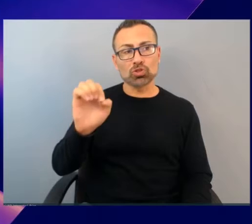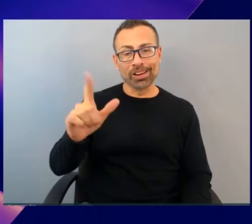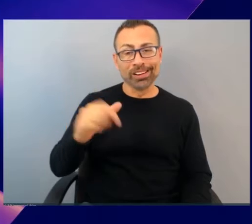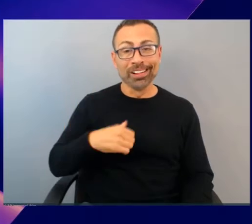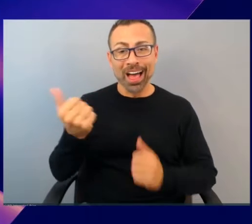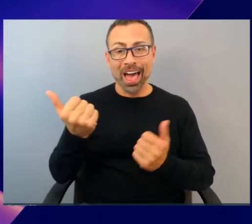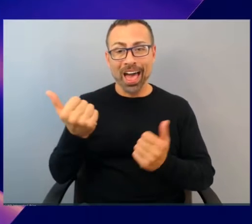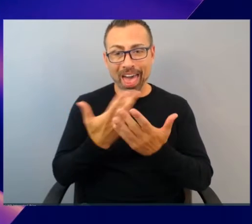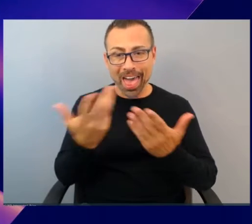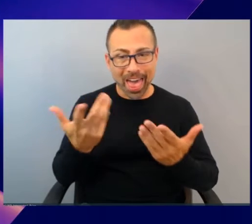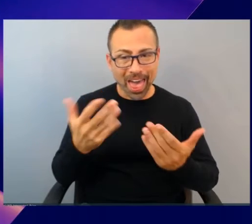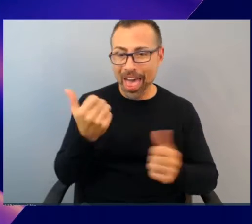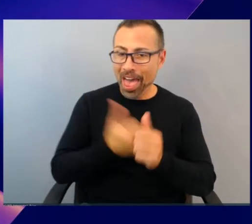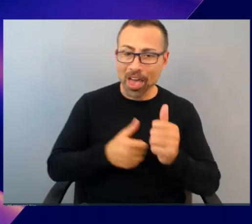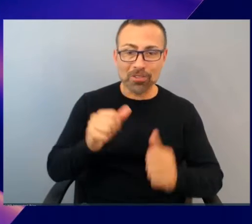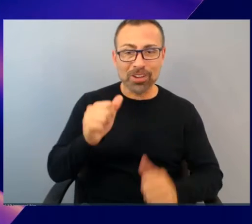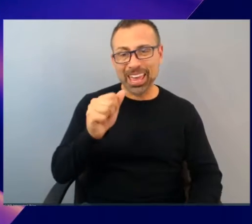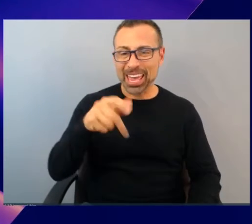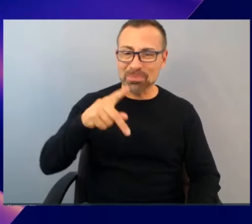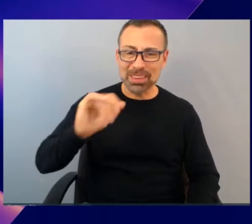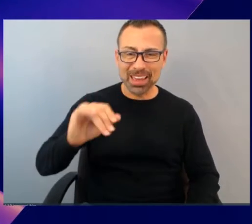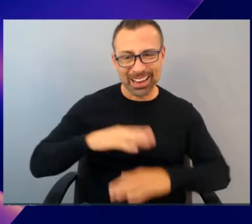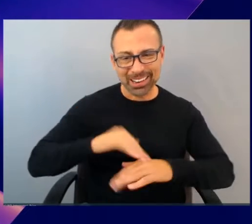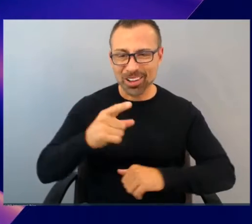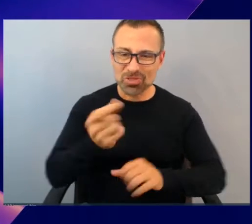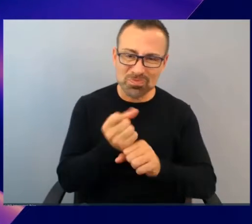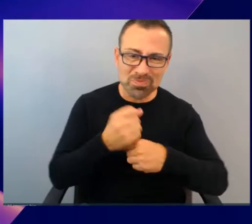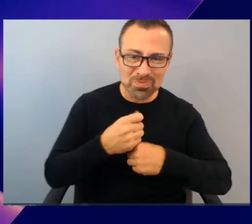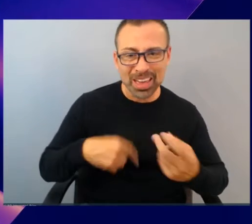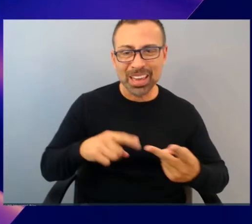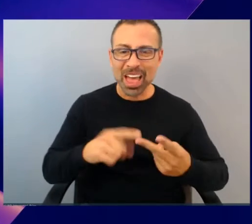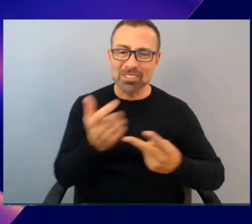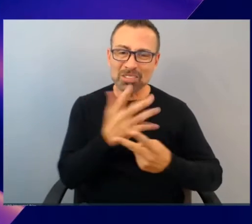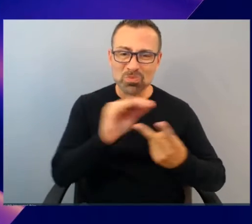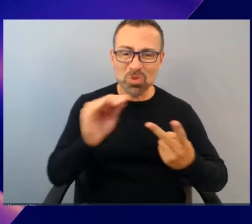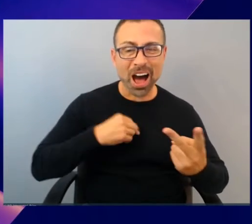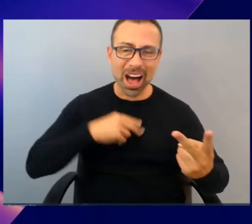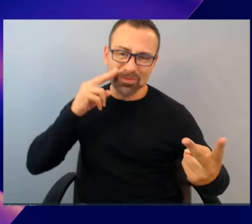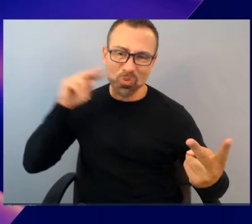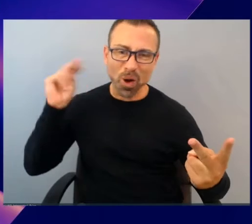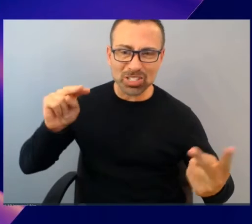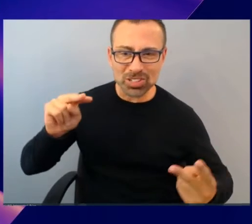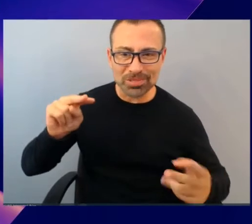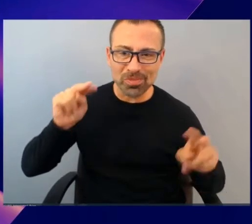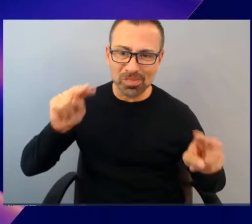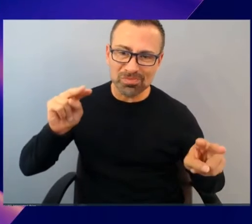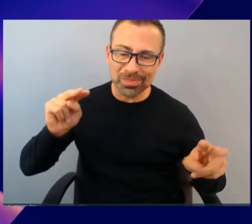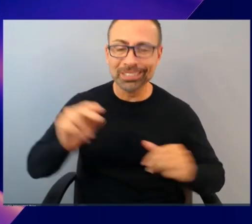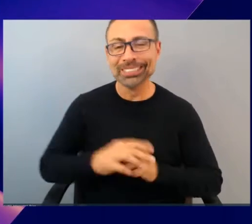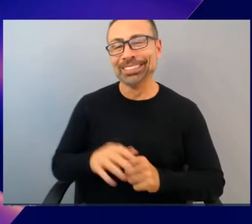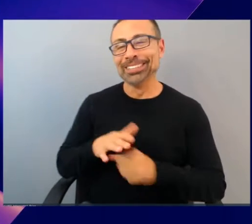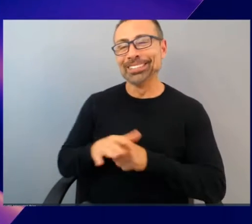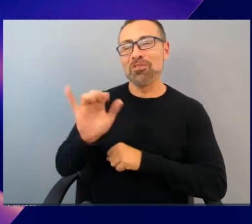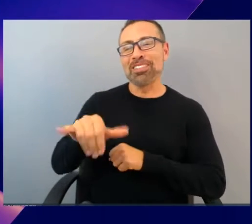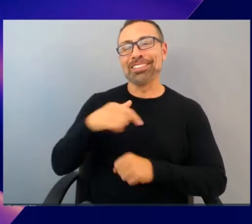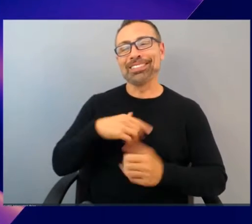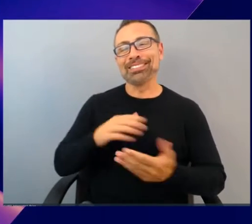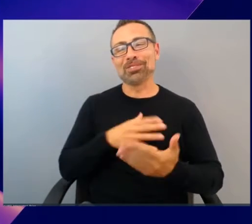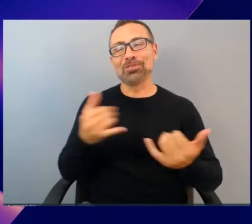[Mohammed] That's right, I'll be logging you. Actually I love it. But enough of the dad jokes for now, for now. I'm gonna go to a demo.